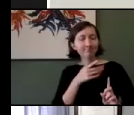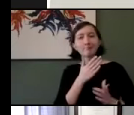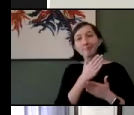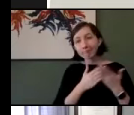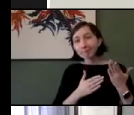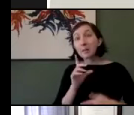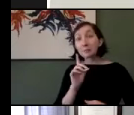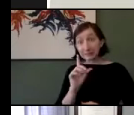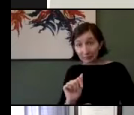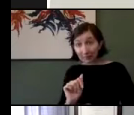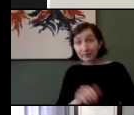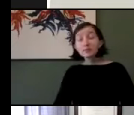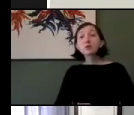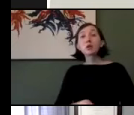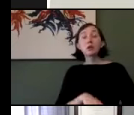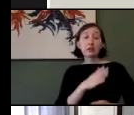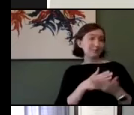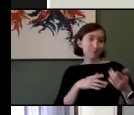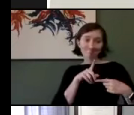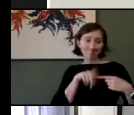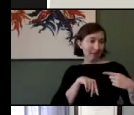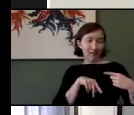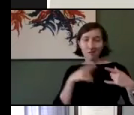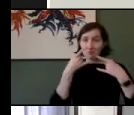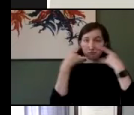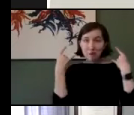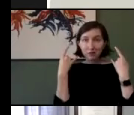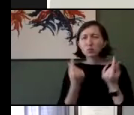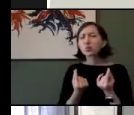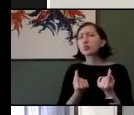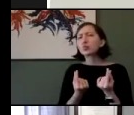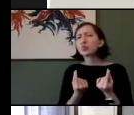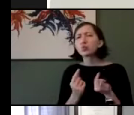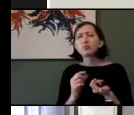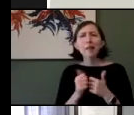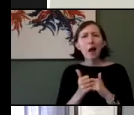some of them not being able to wear a mask and what are things to think about with that.